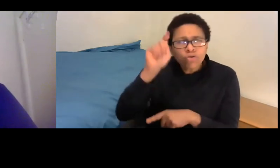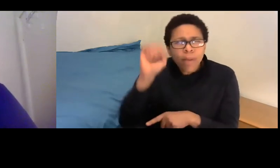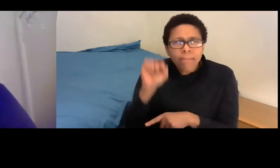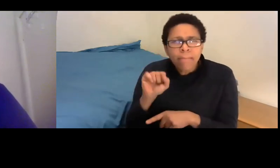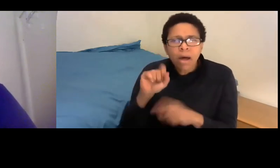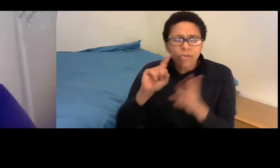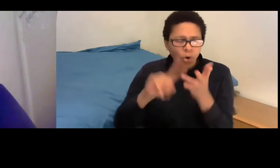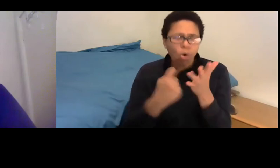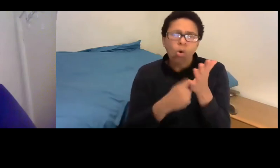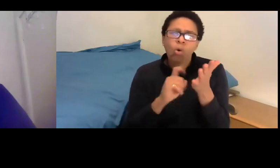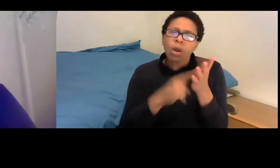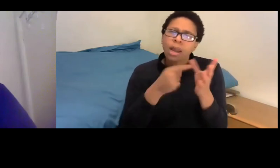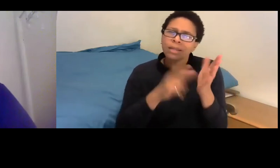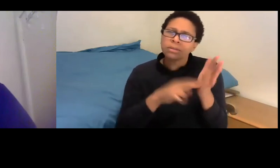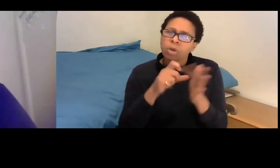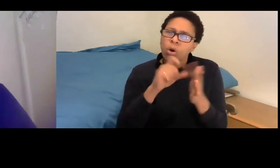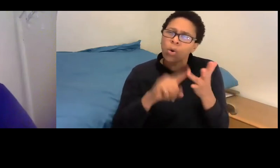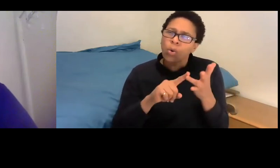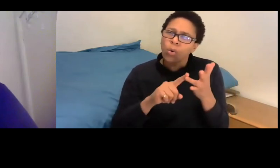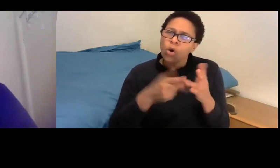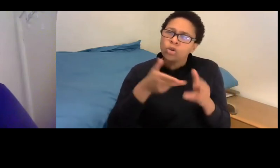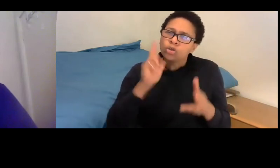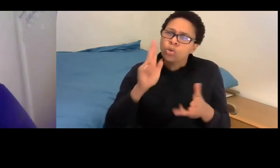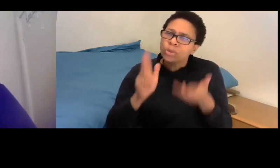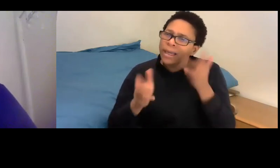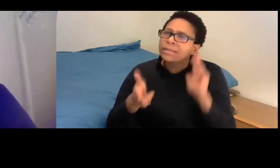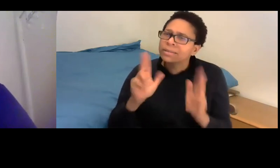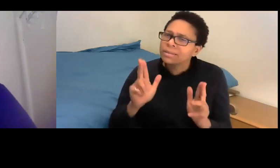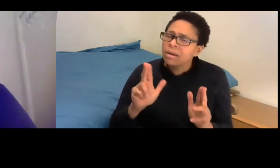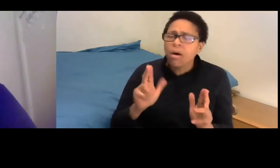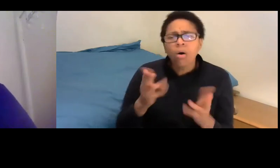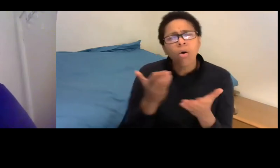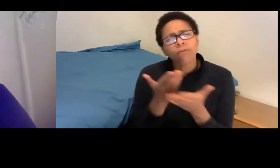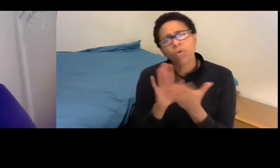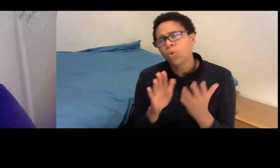at Pulse massacre. Of course, it was horrible. And lots of my